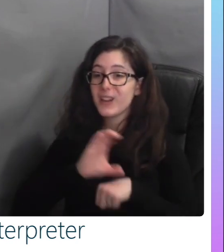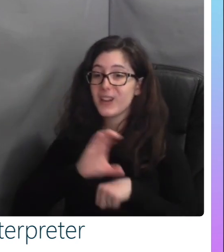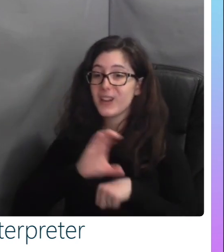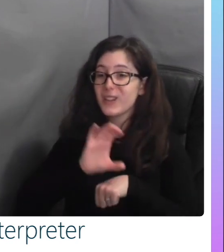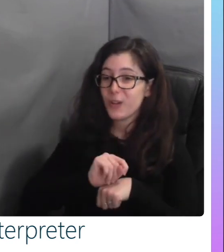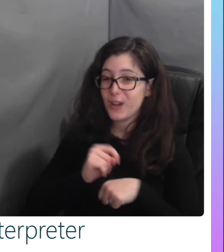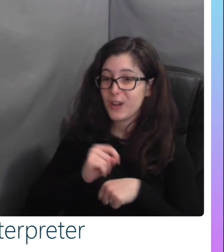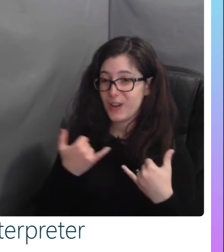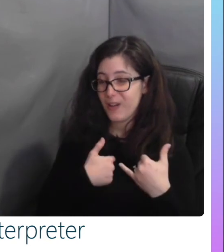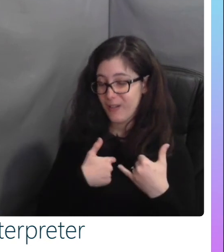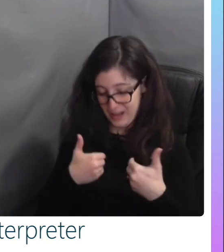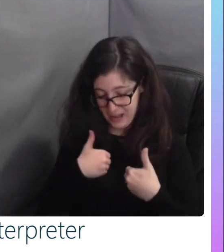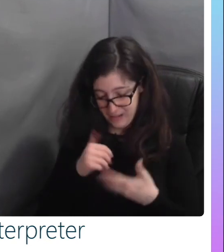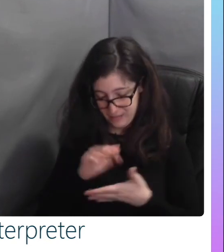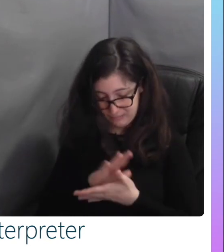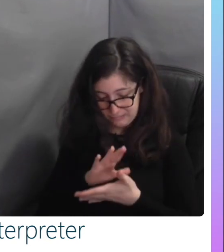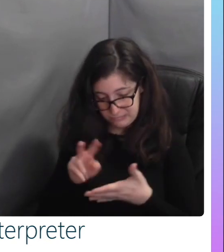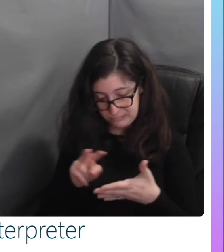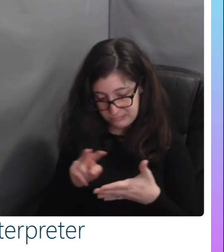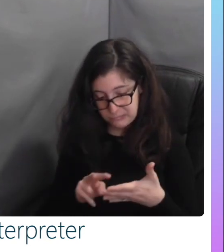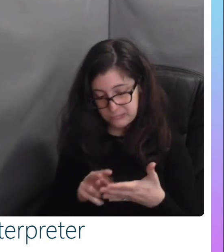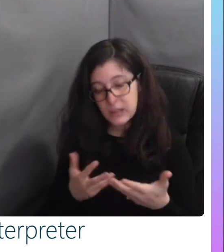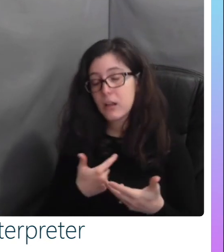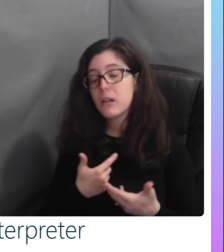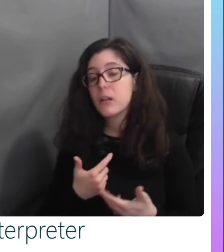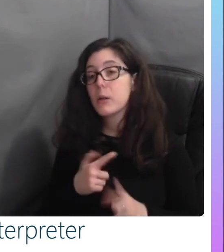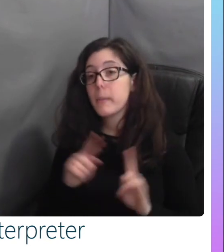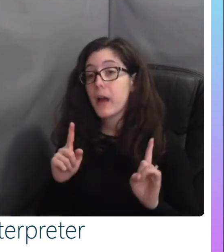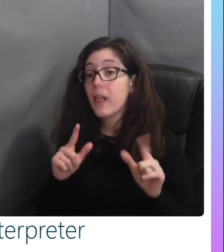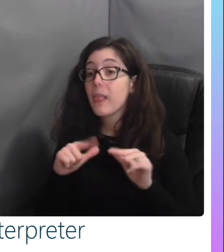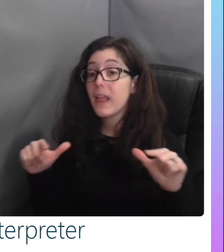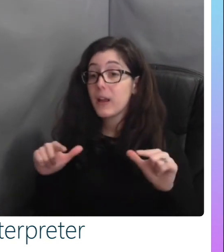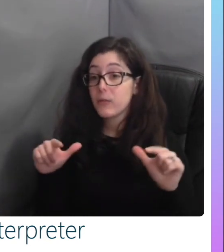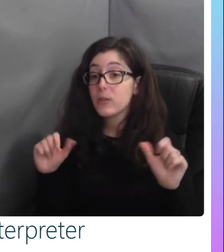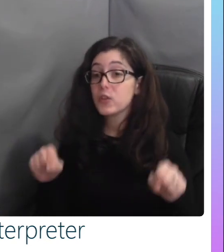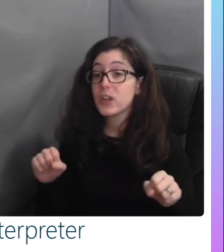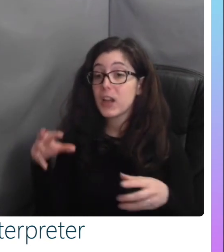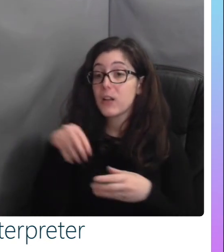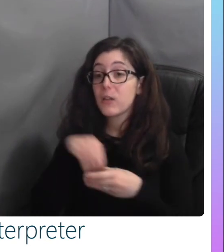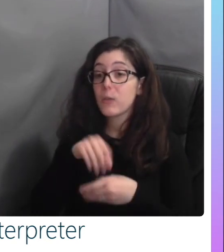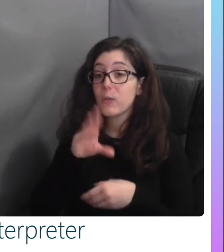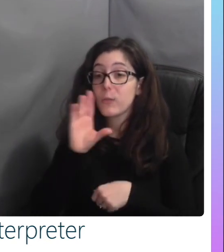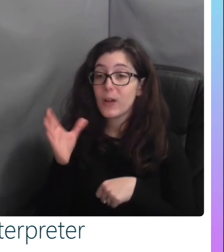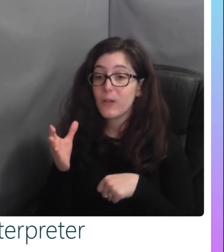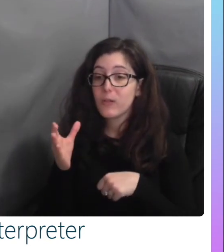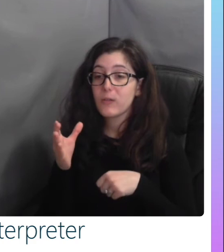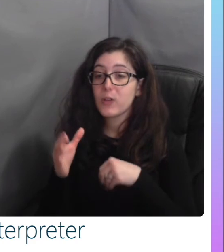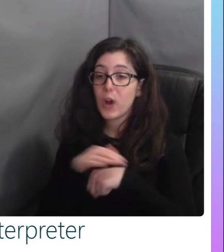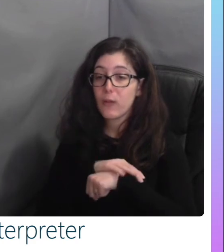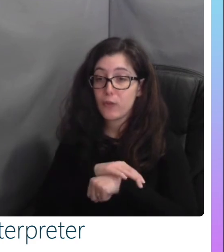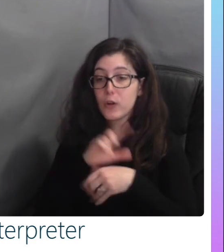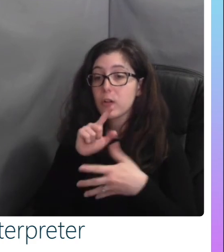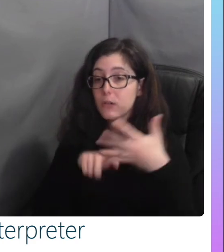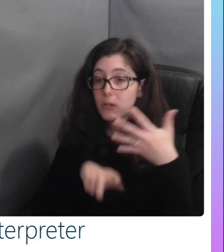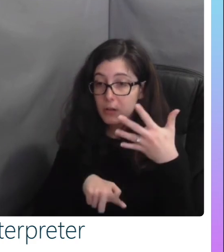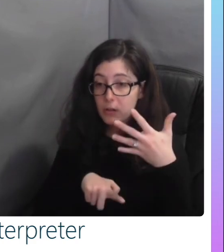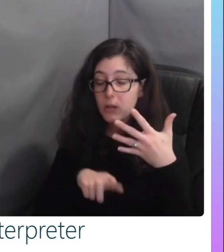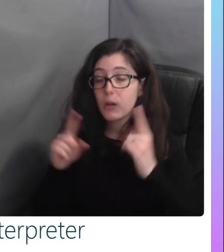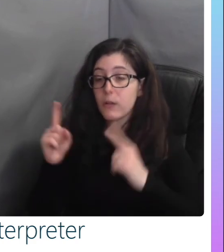but we do have, there are language you can include that will cover a variety of things, including that,